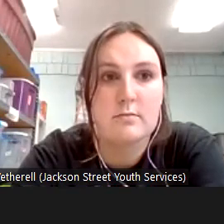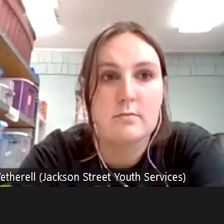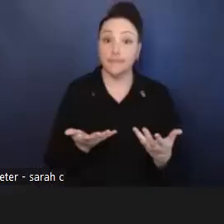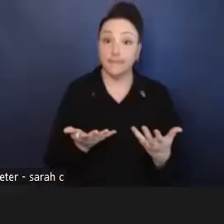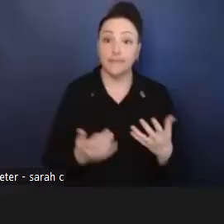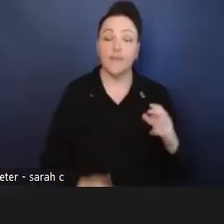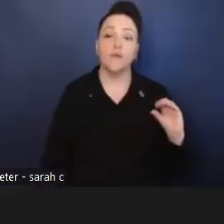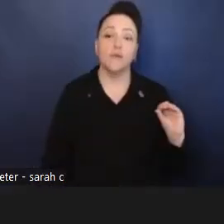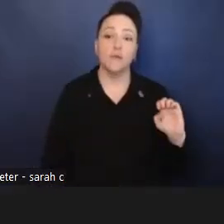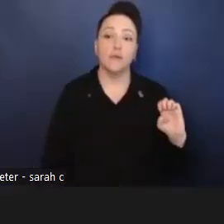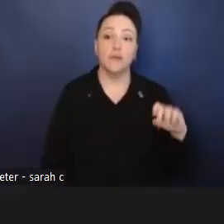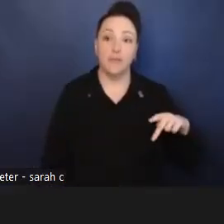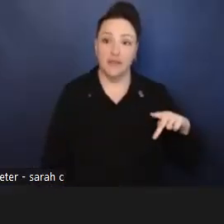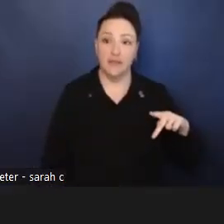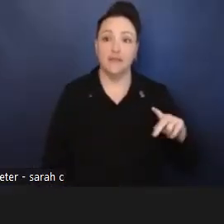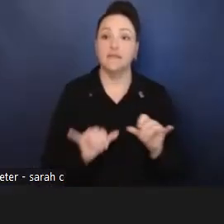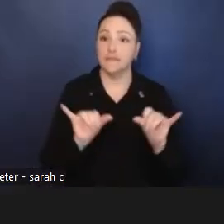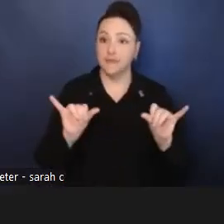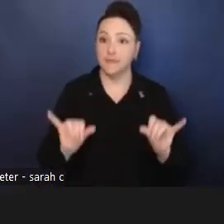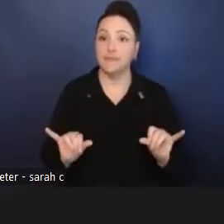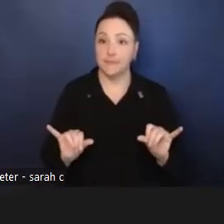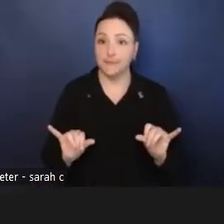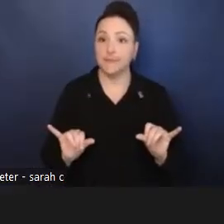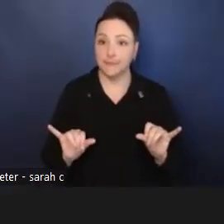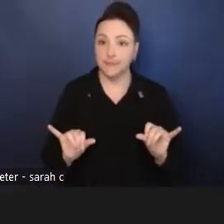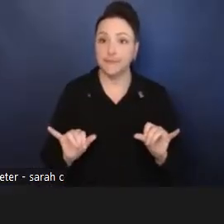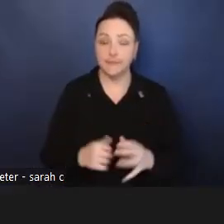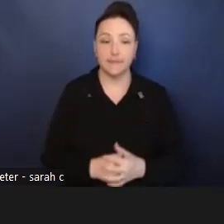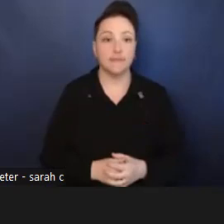system that we've got and then bring up our presentation.